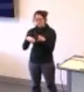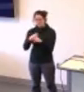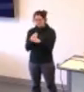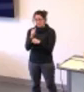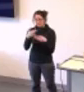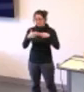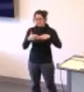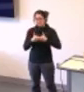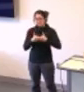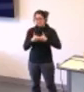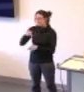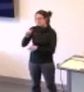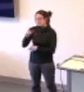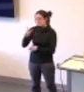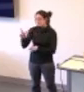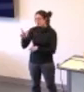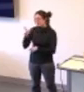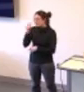How many people remember Paul? Yay! Alright.